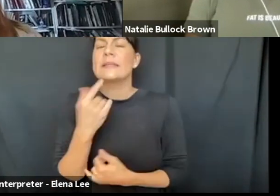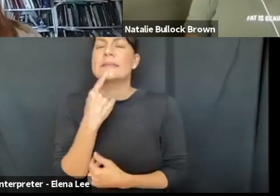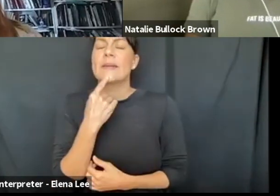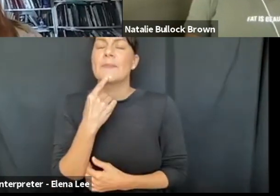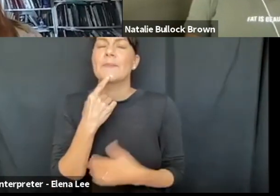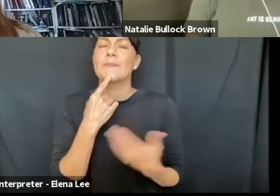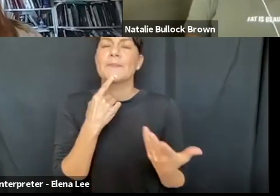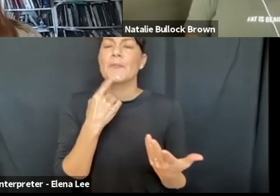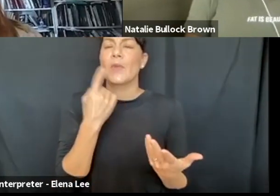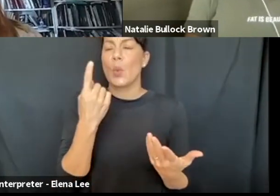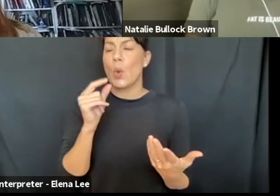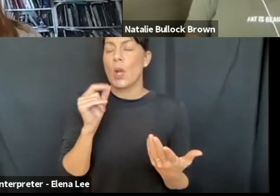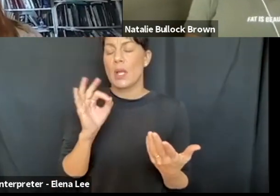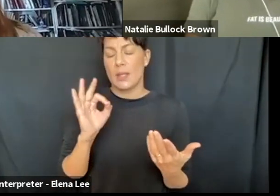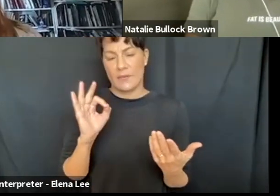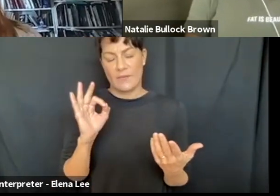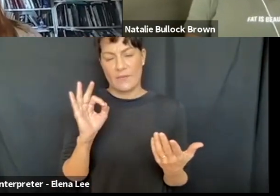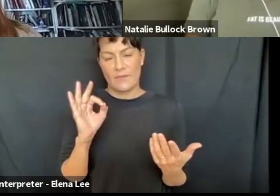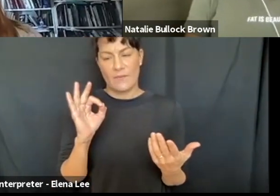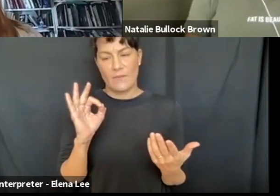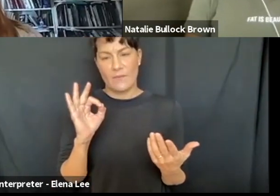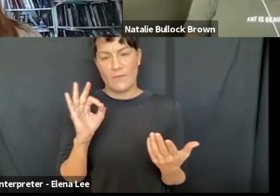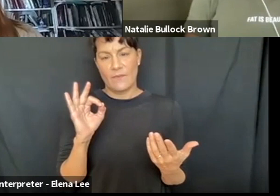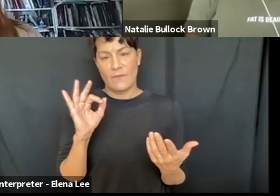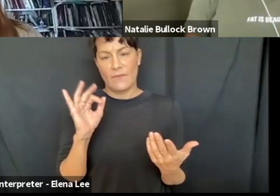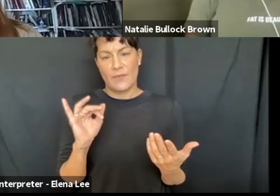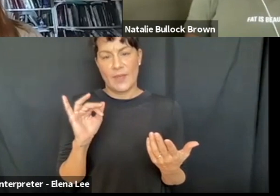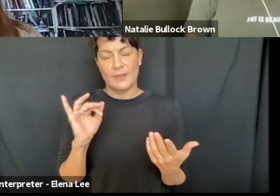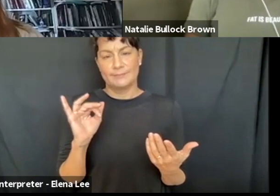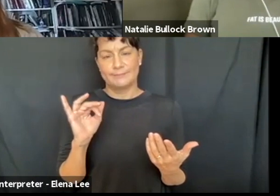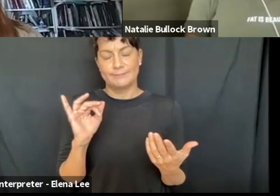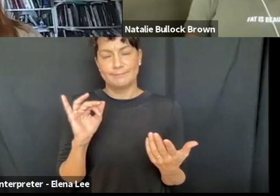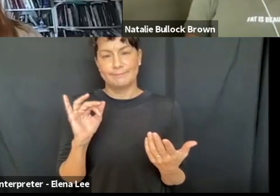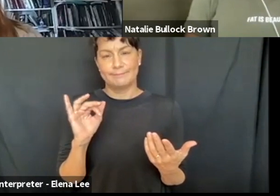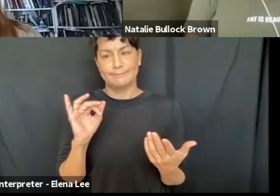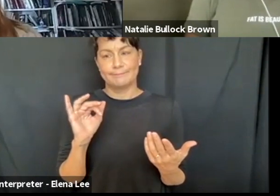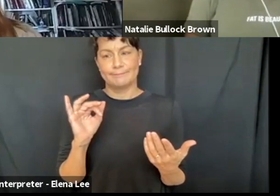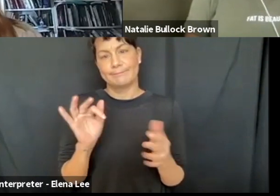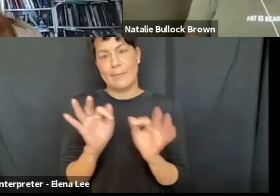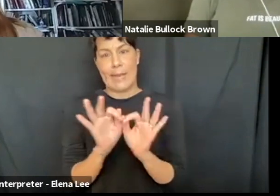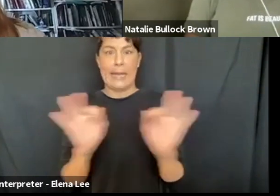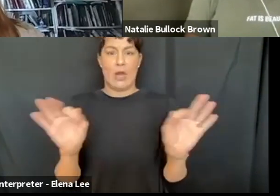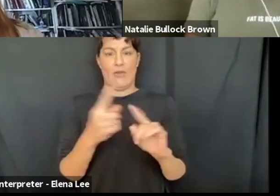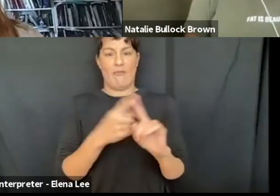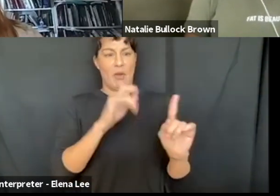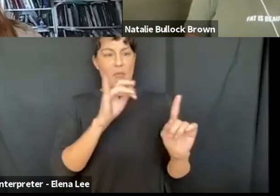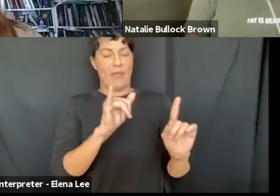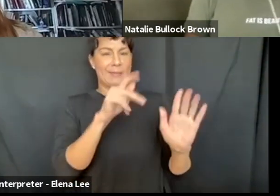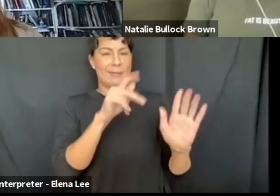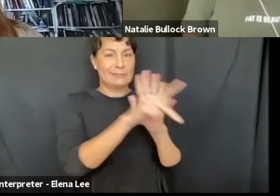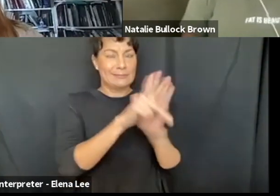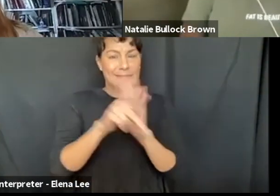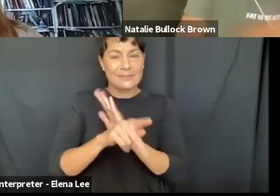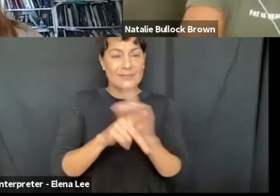one of the sort of like, the narratives coming out of that genocide is that these are women who are really passive victims,